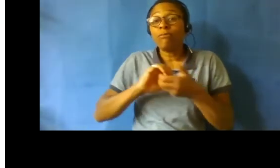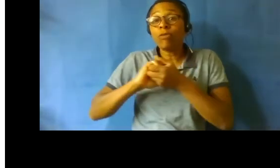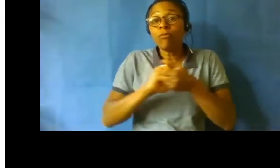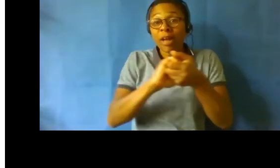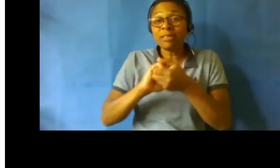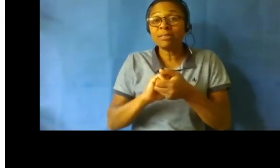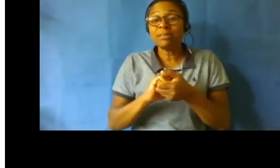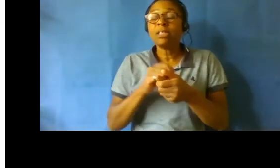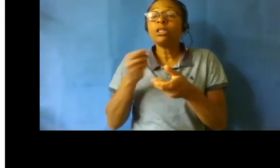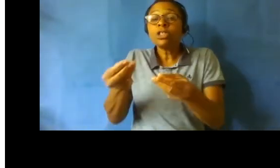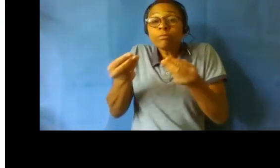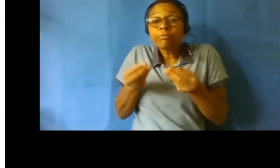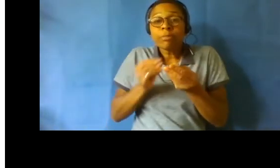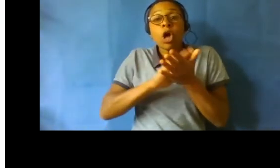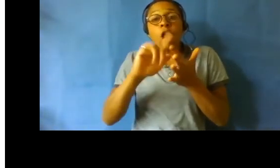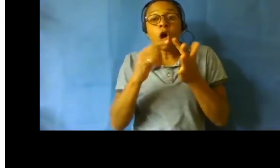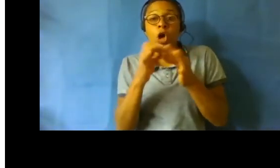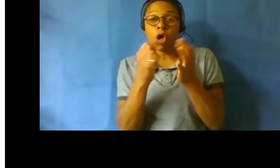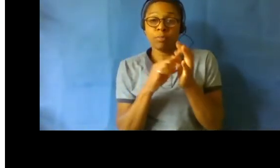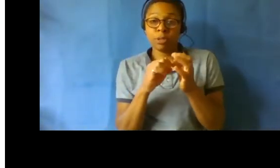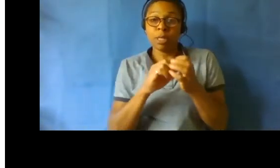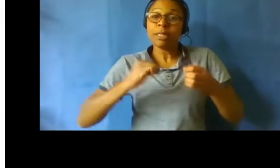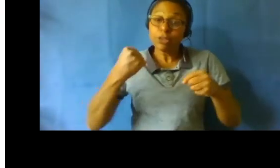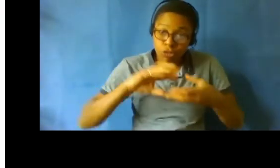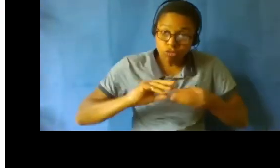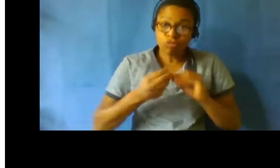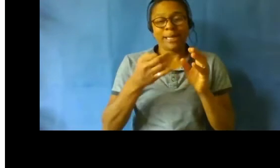big fan of aloe vera cod liver oil she'll take vitamins but natural